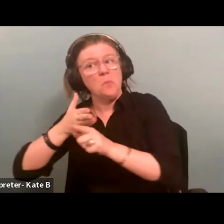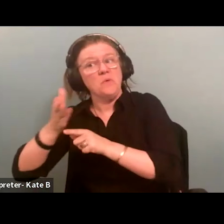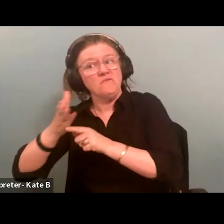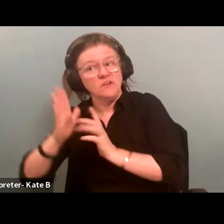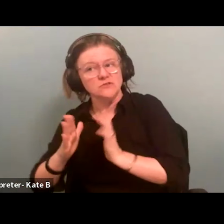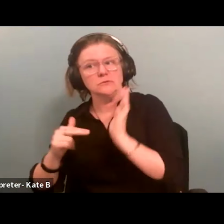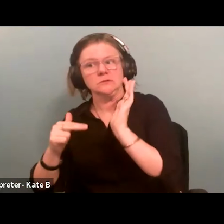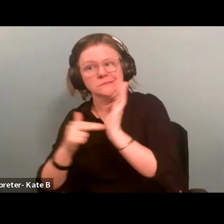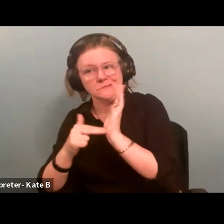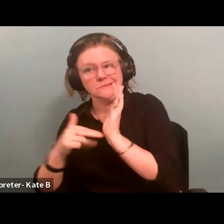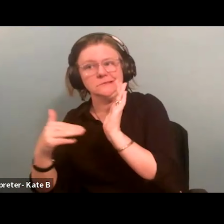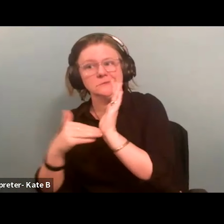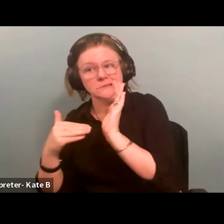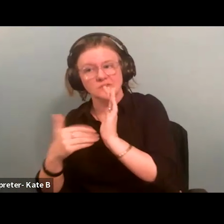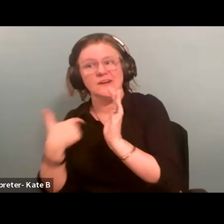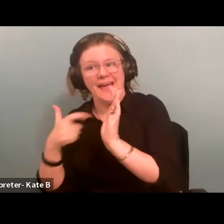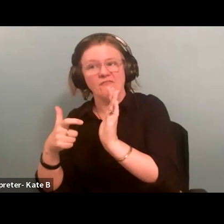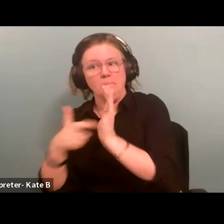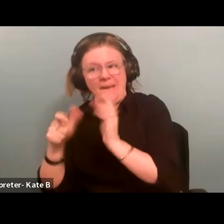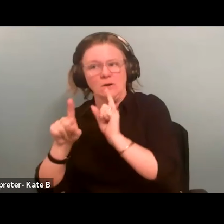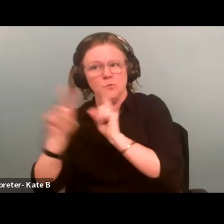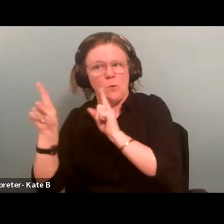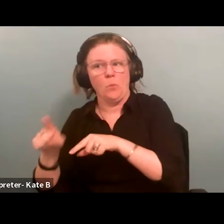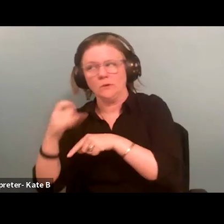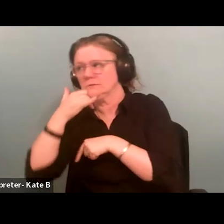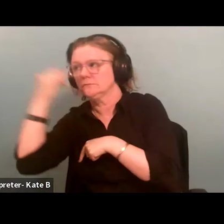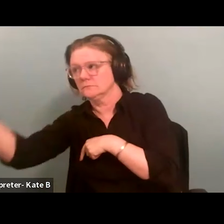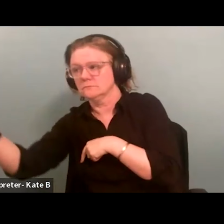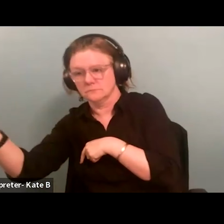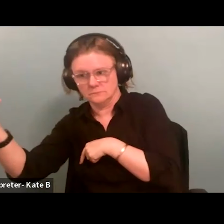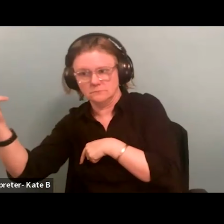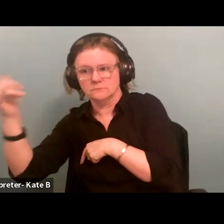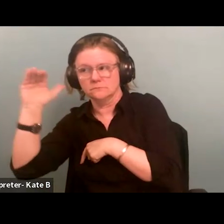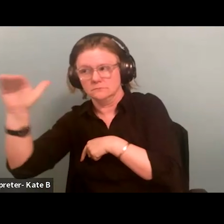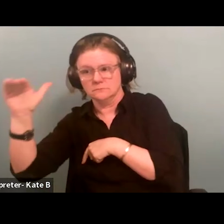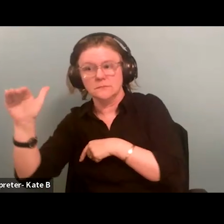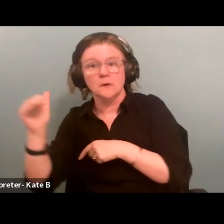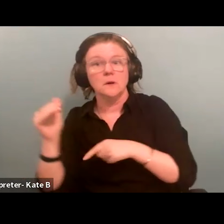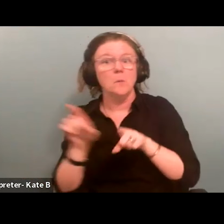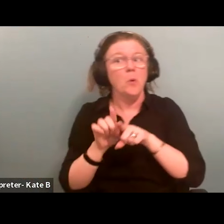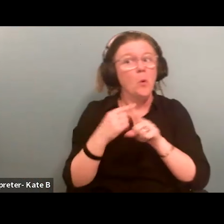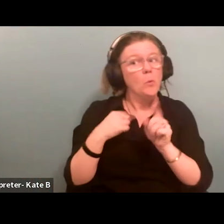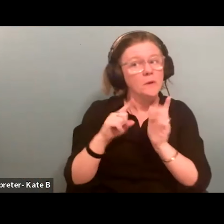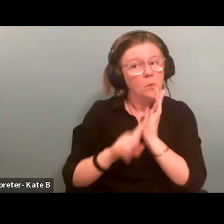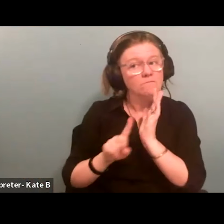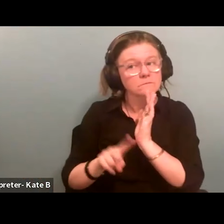So facilities may have a responsible caretaker in that facility. But we will investigate cases to make sure